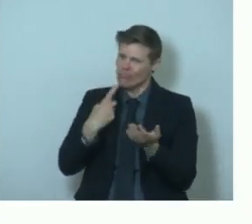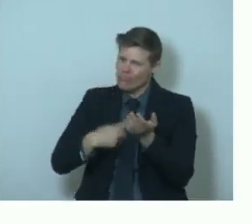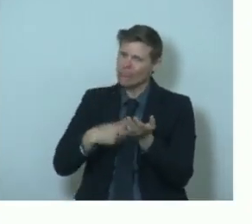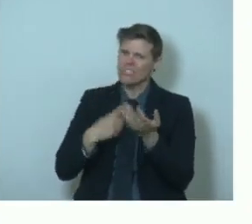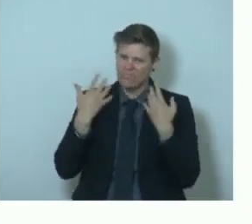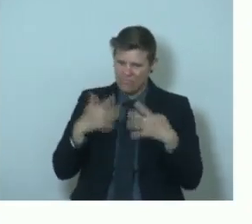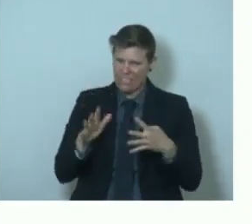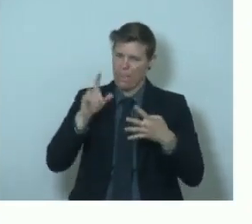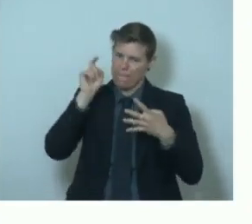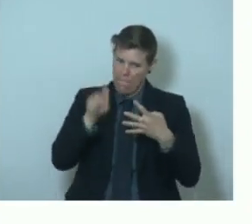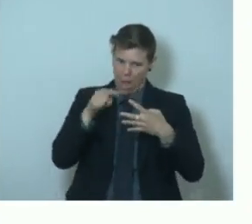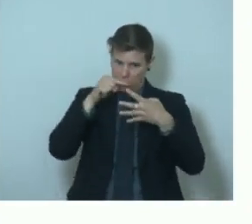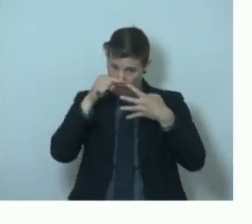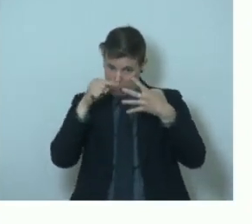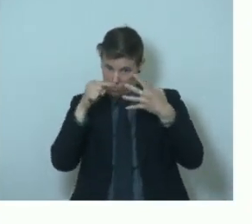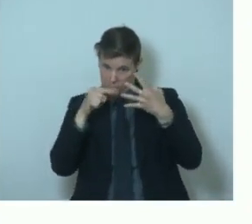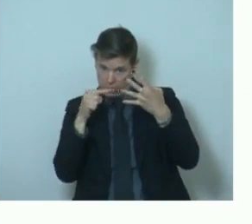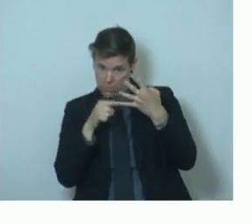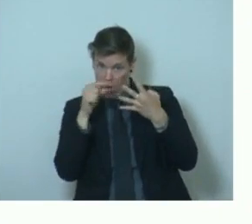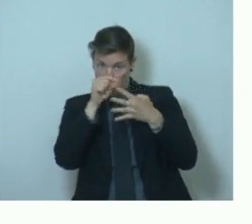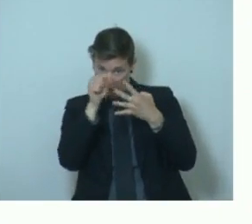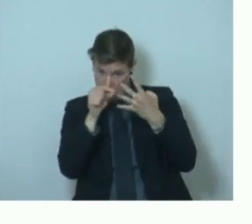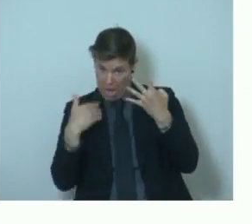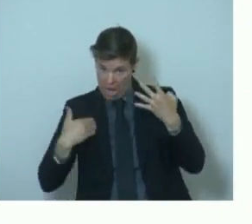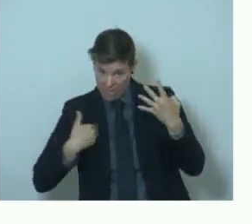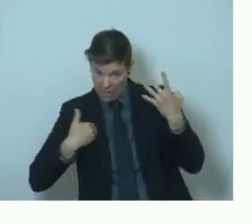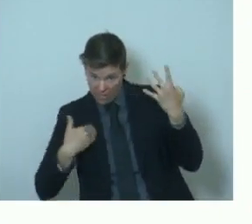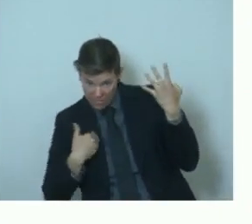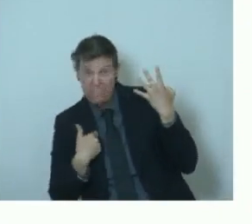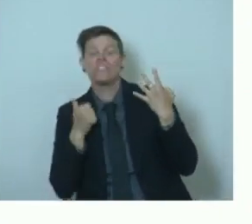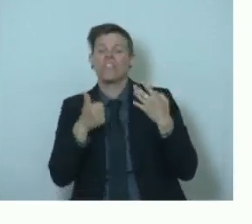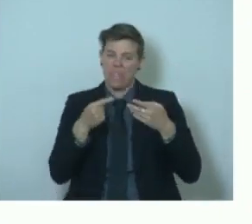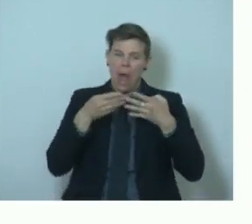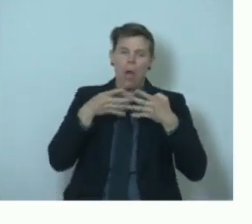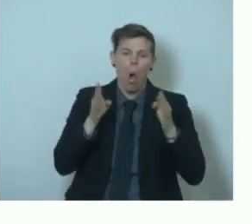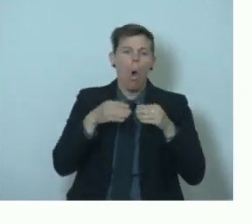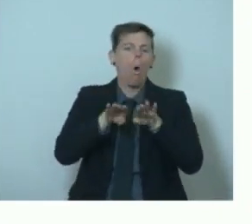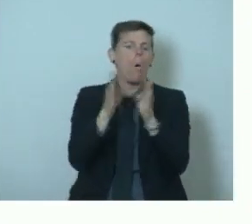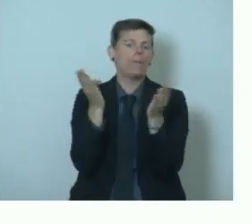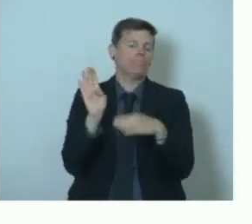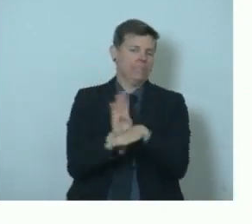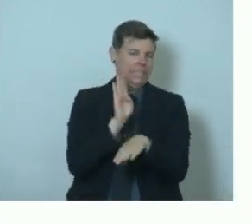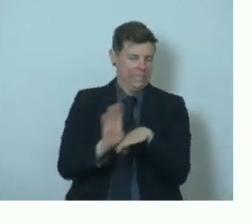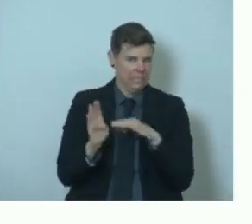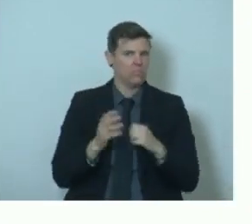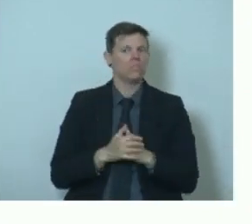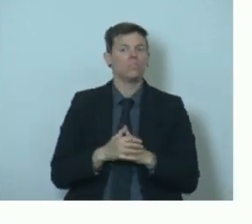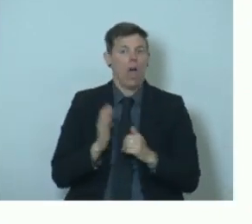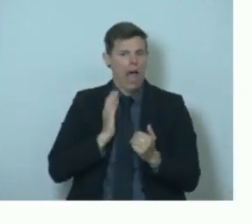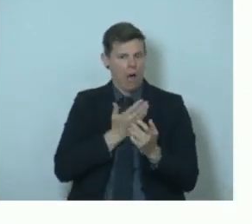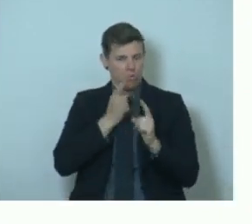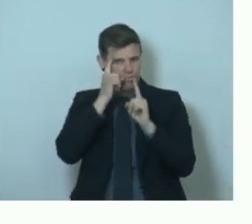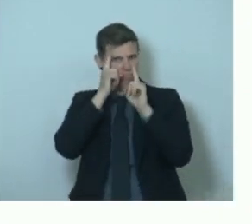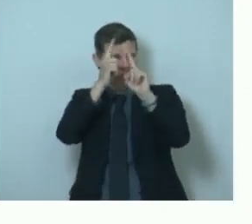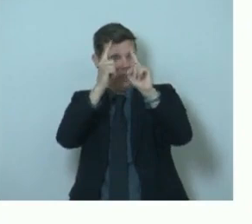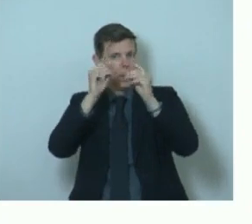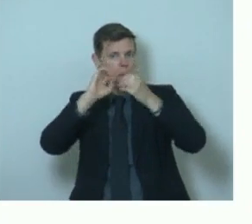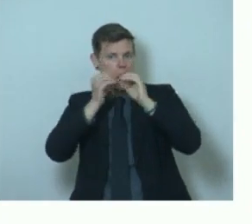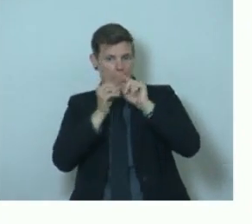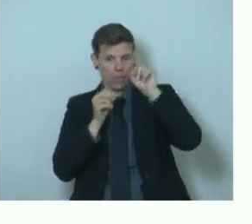THESE ARE THINGS THAT MUST BE IN PLACE FOR THE STATE TO MOVE FORWARD.